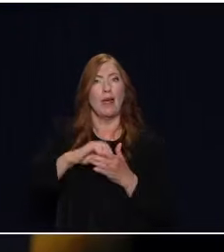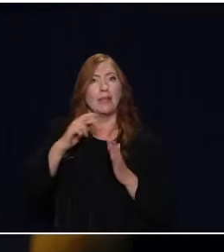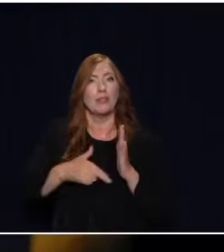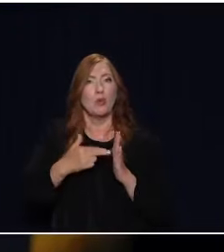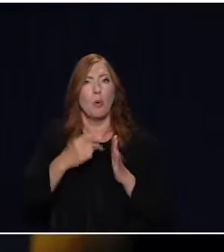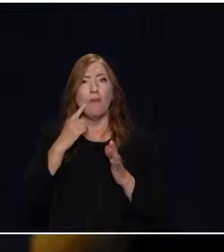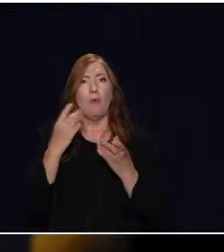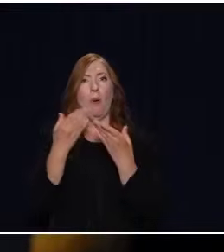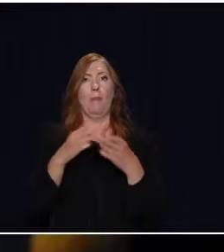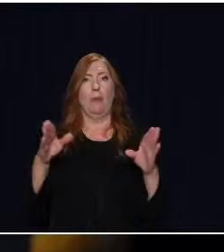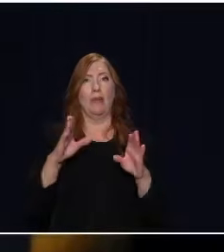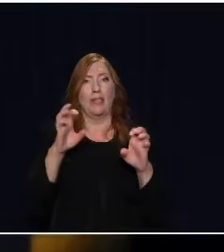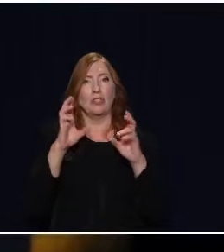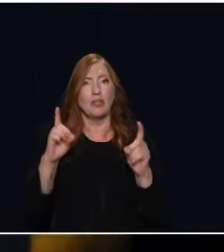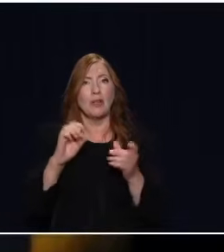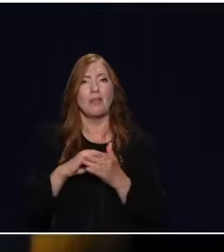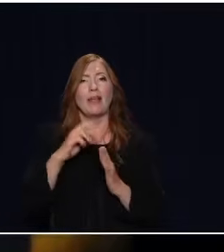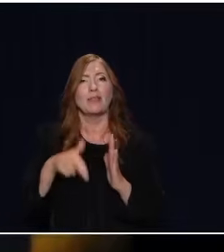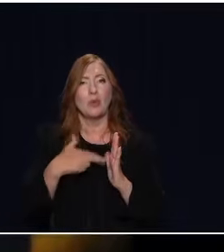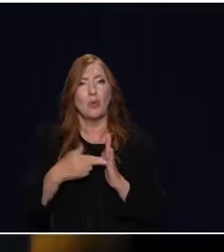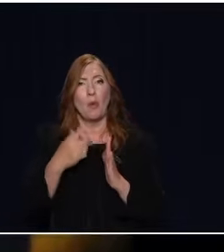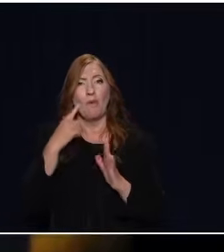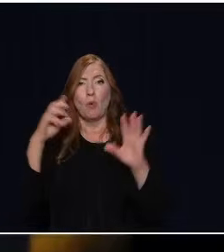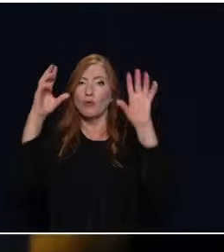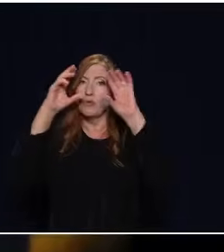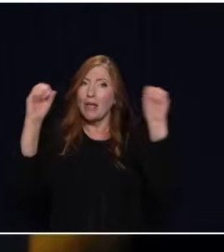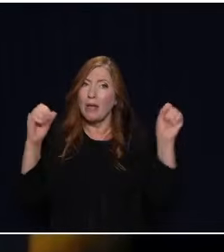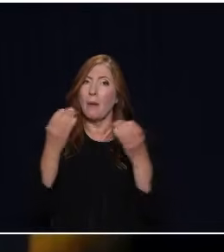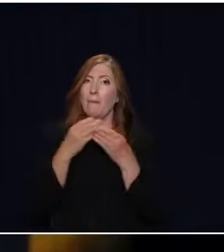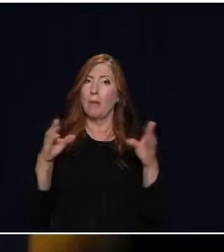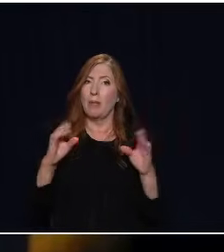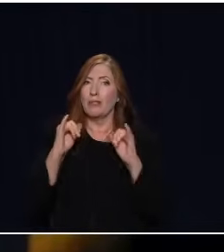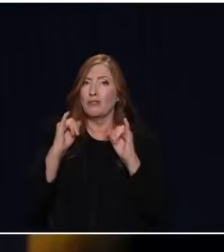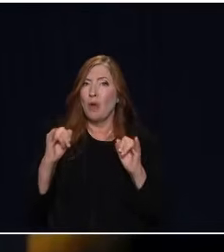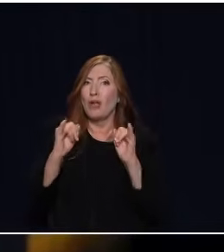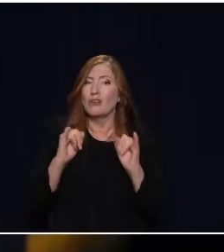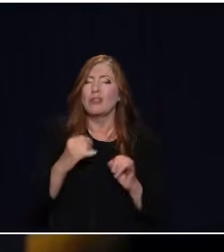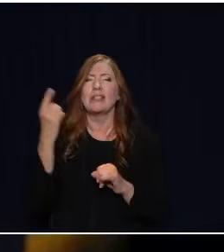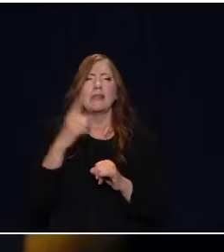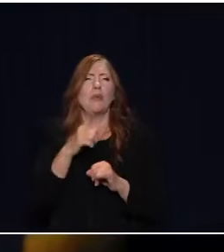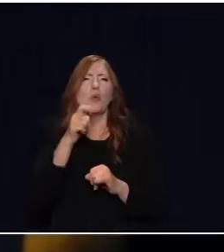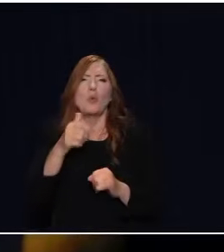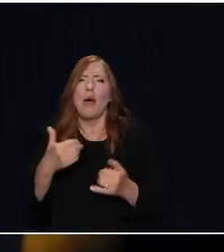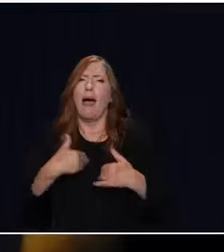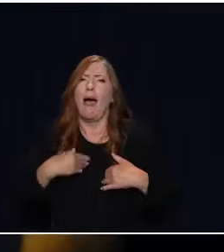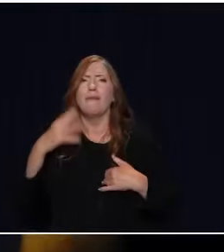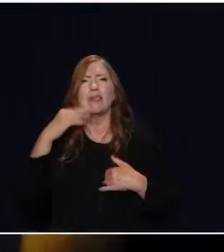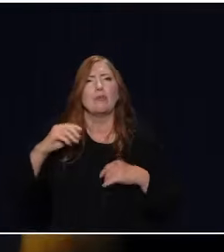I WANT OUR STUDENTS TO REACH FOR THEIR DREAMS, LET ME HELP YOU GET THERE.